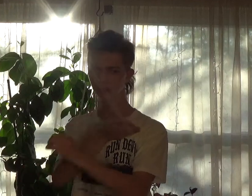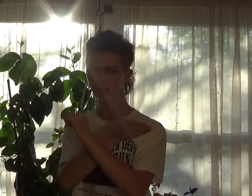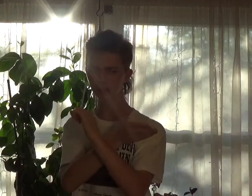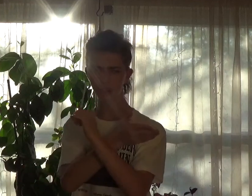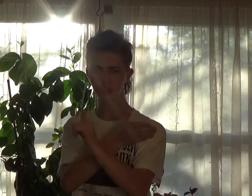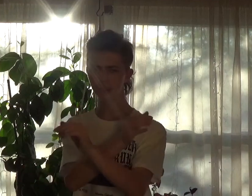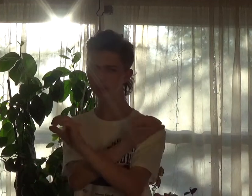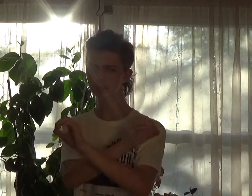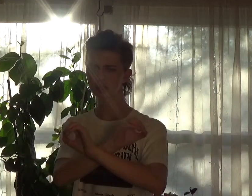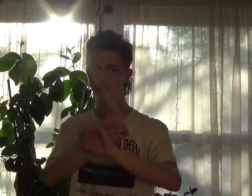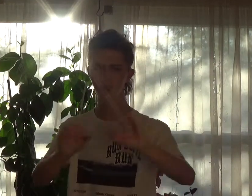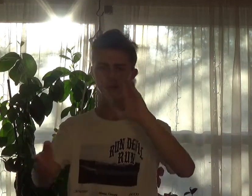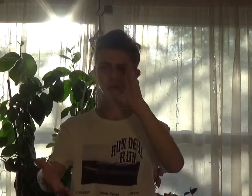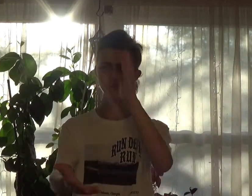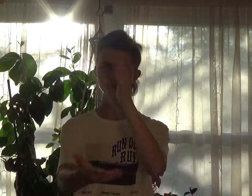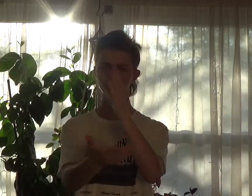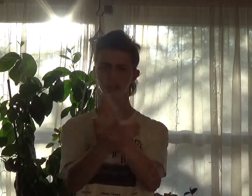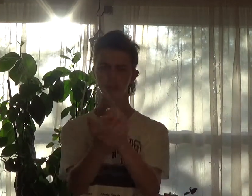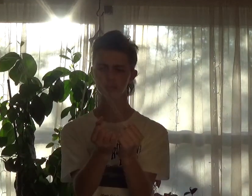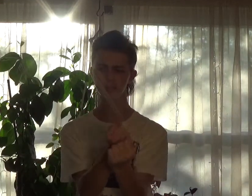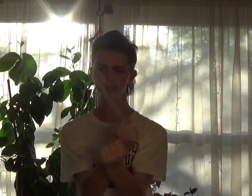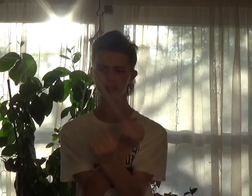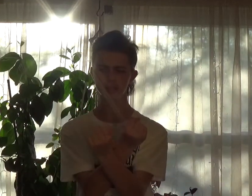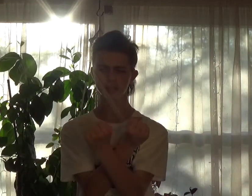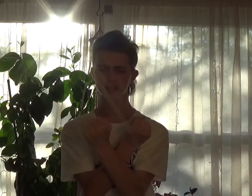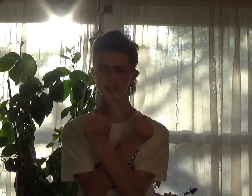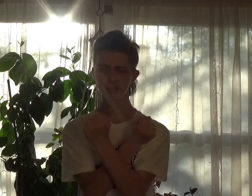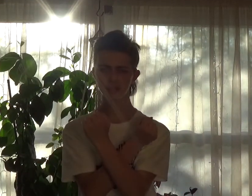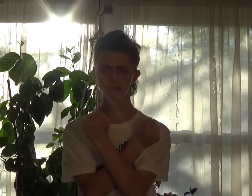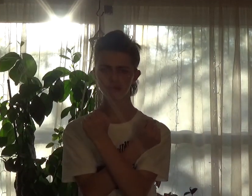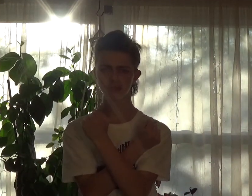'Cause there ain't no stopping love